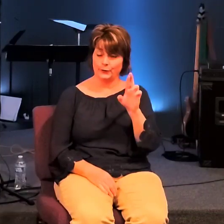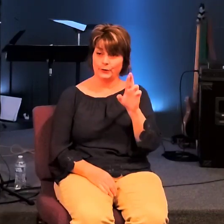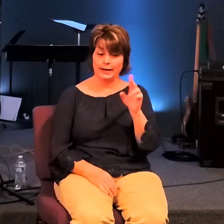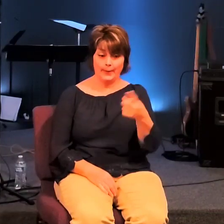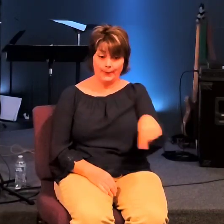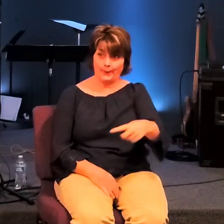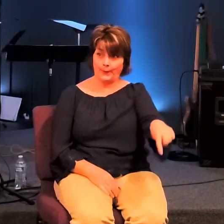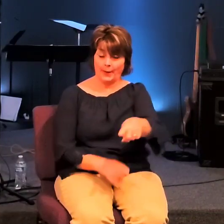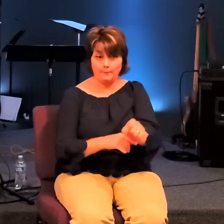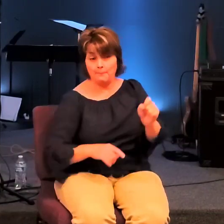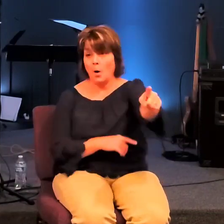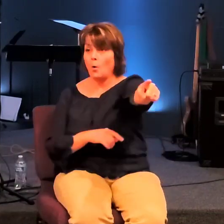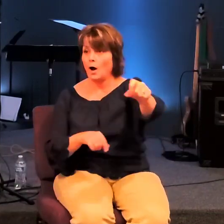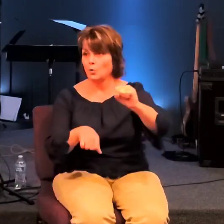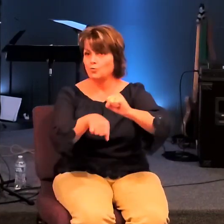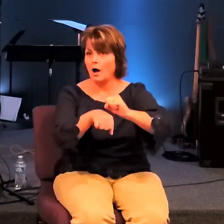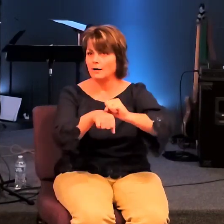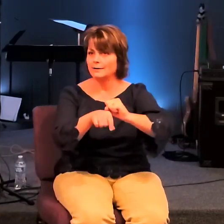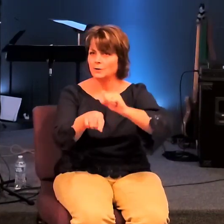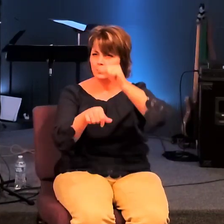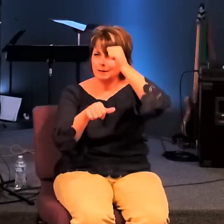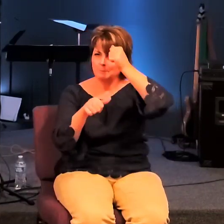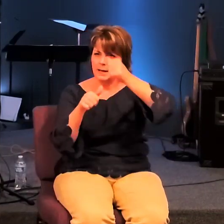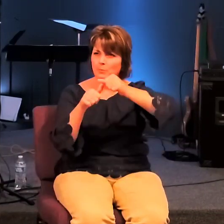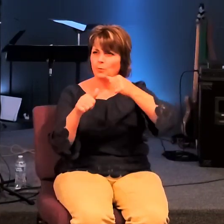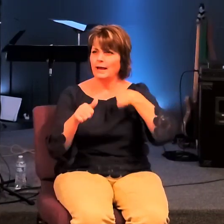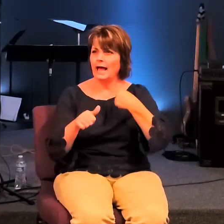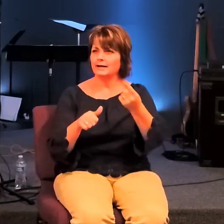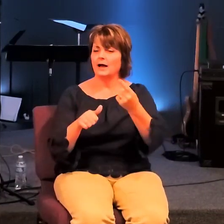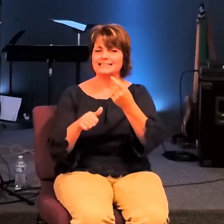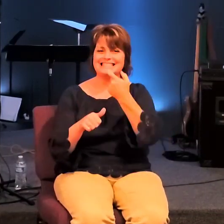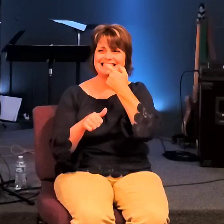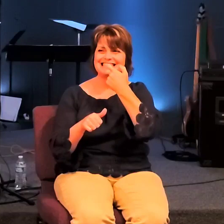of you who've been to our house you know we had a storm door and it's in the storm door